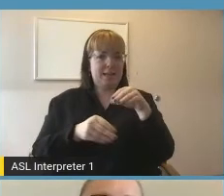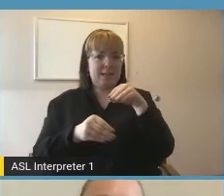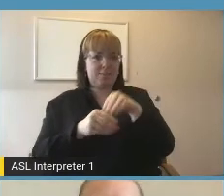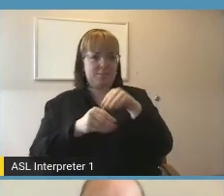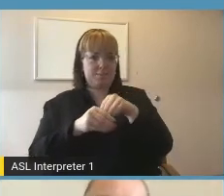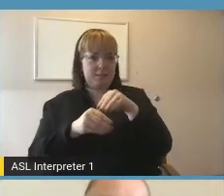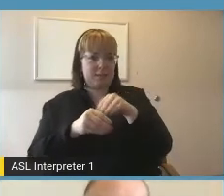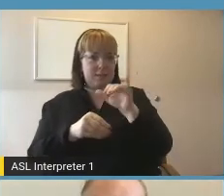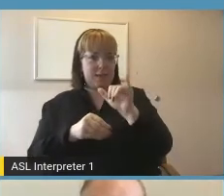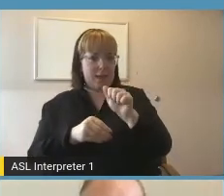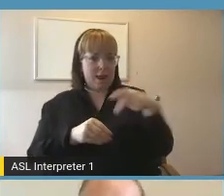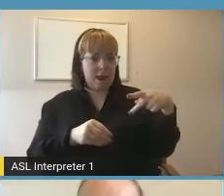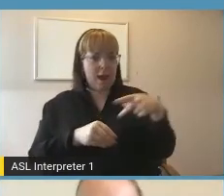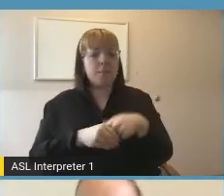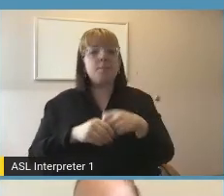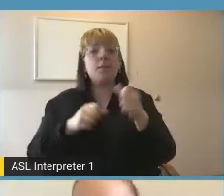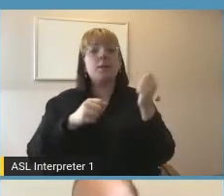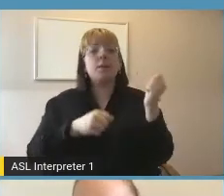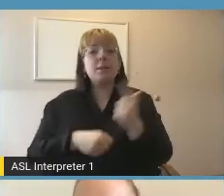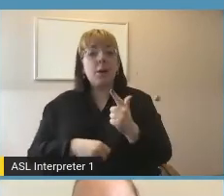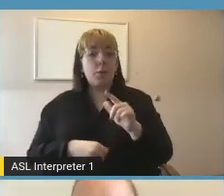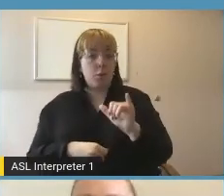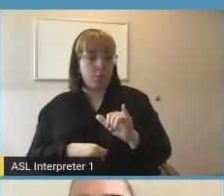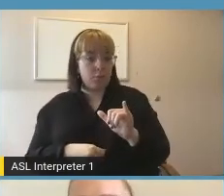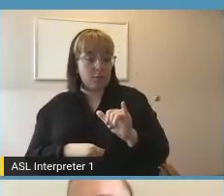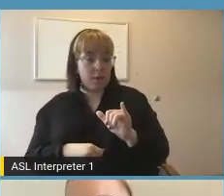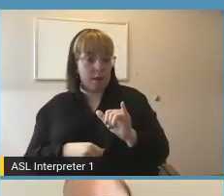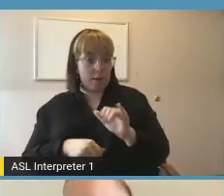once you've got the music you want and you will still have a license, the key is you